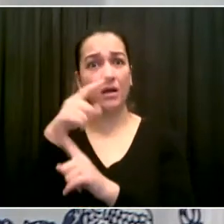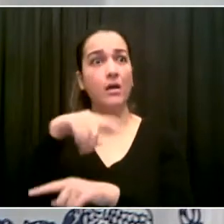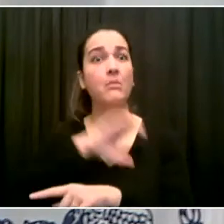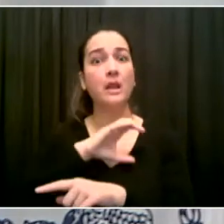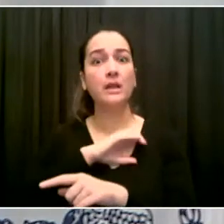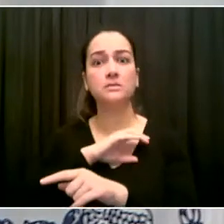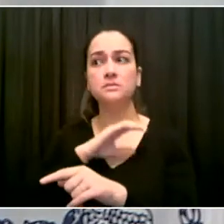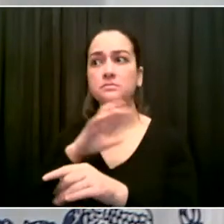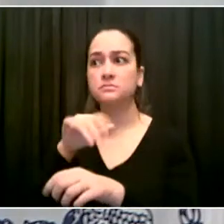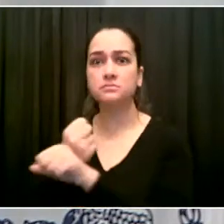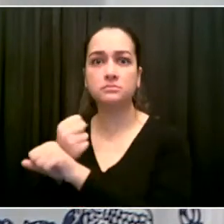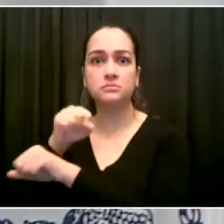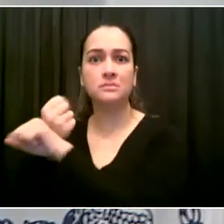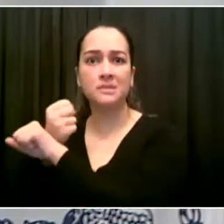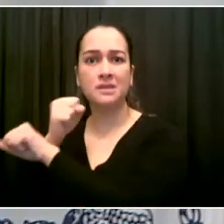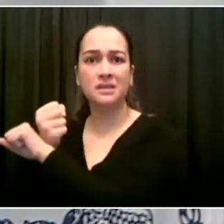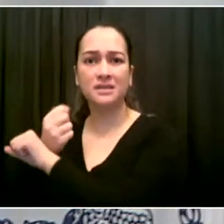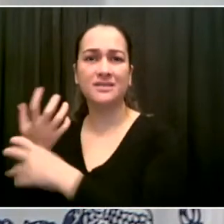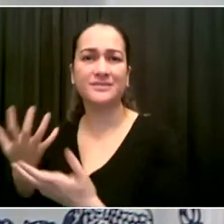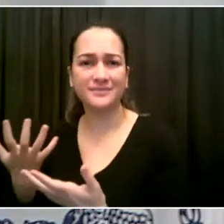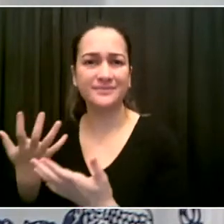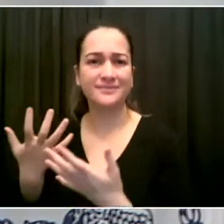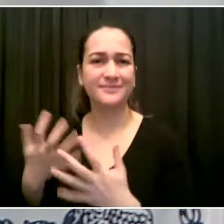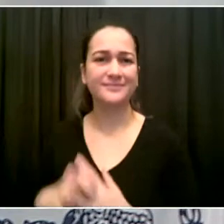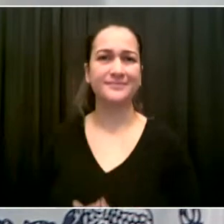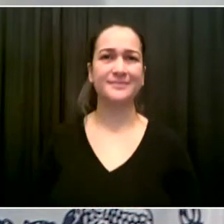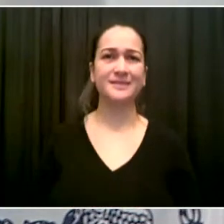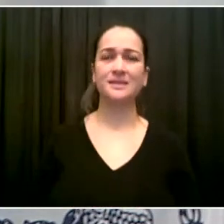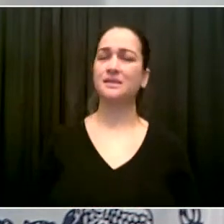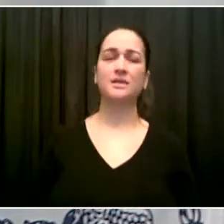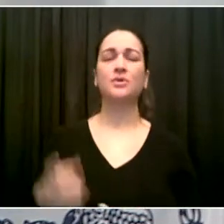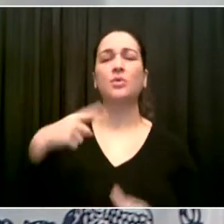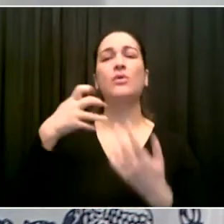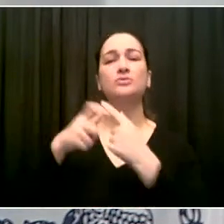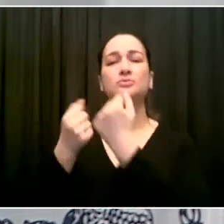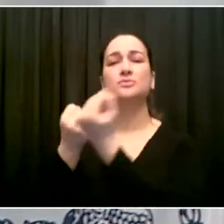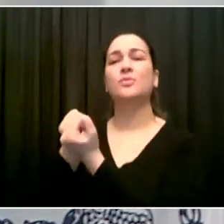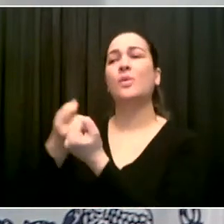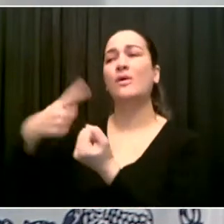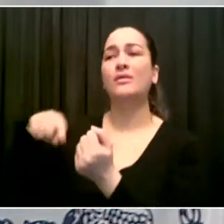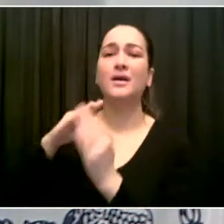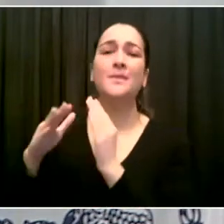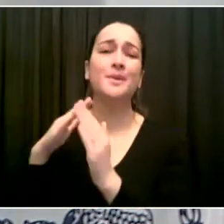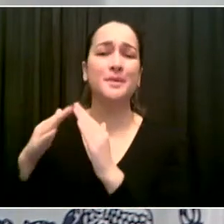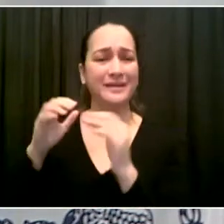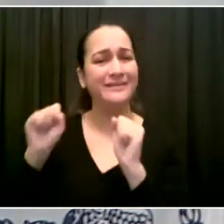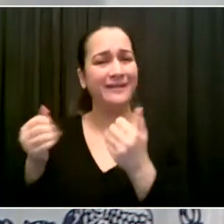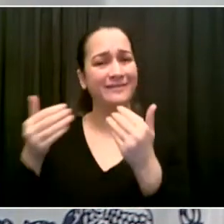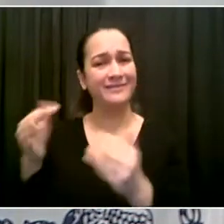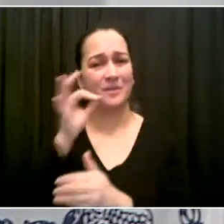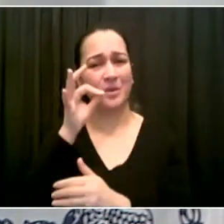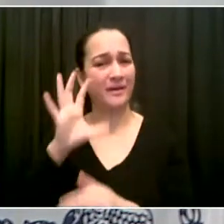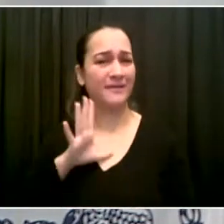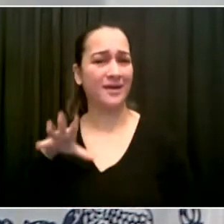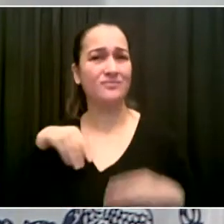ACHIEVED A LOT OF WHAT T WE HOPED TO SEE. WHATT IWANT TO MAKE SURE IS THERE IS A MAXIMUM FOCUS ON